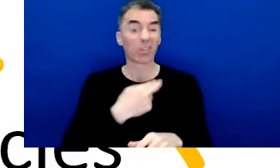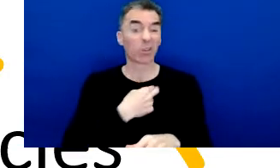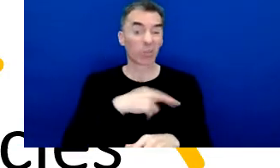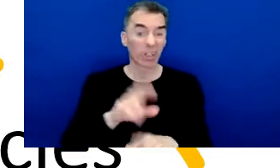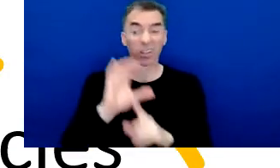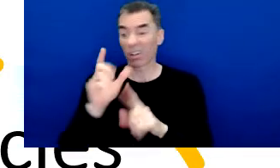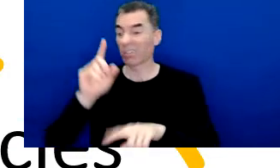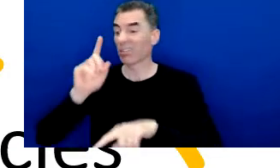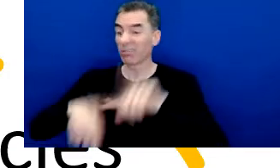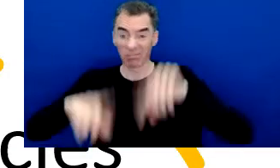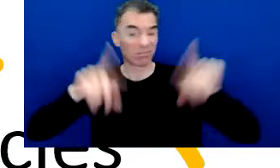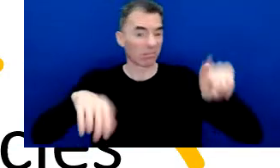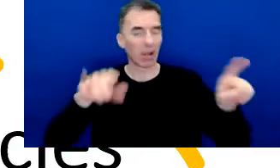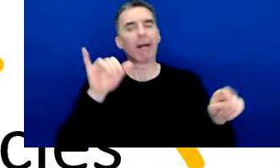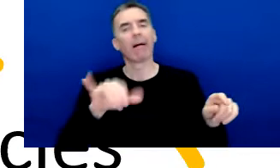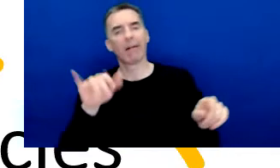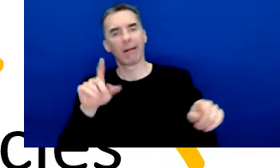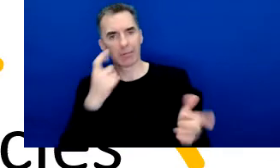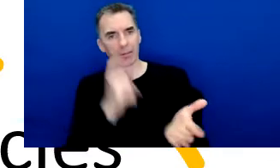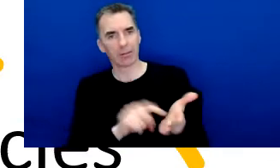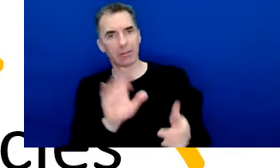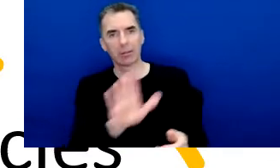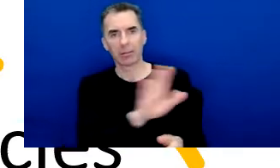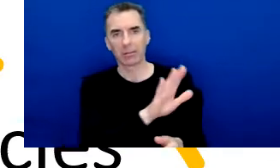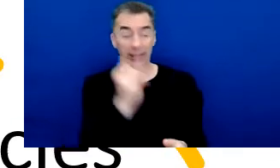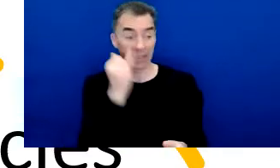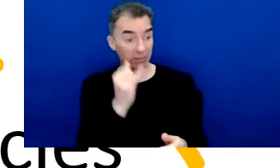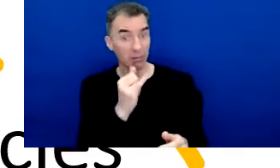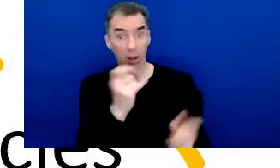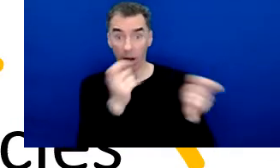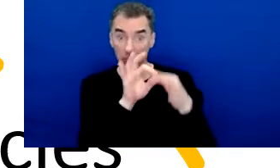Those holidays that are important to the dominant culture are not necessarily